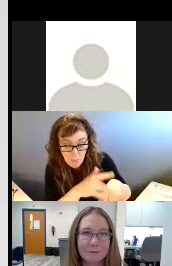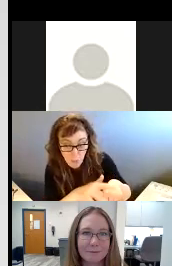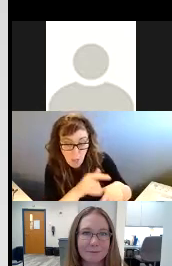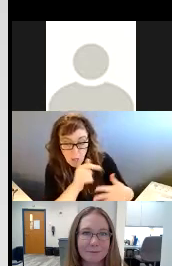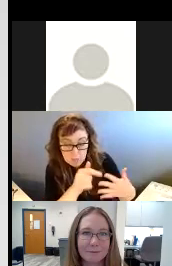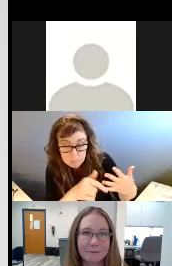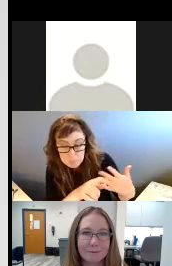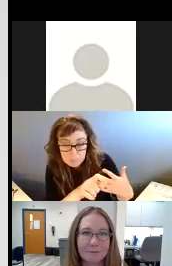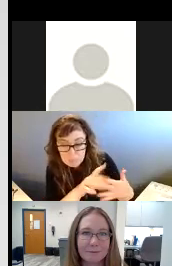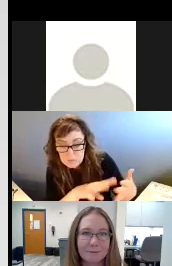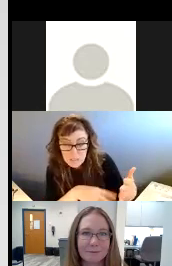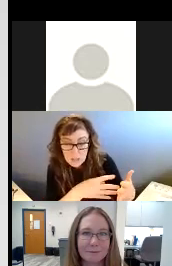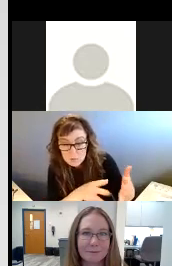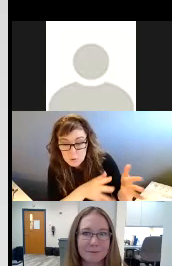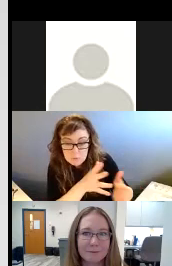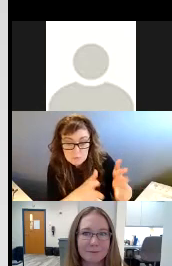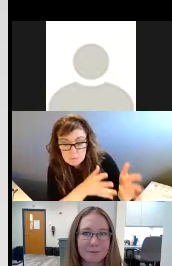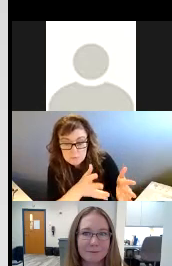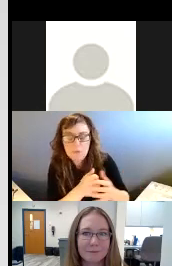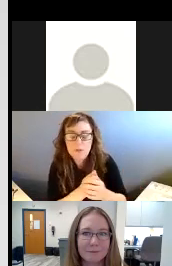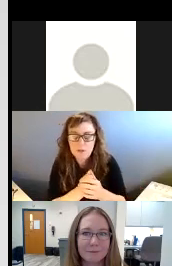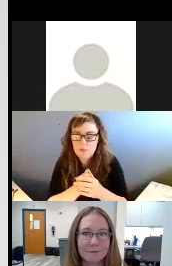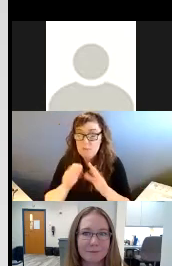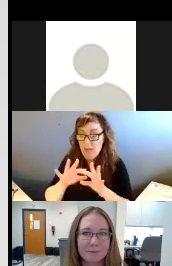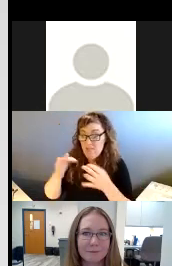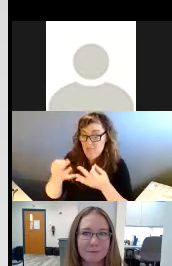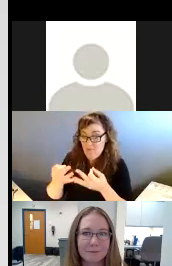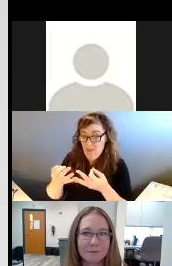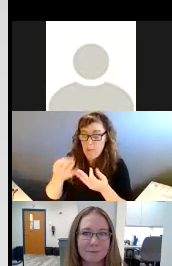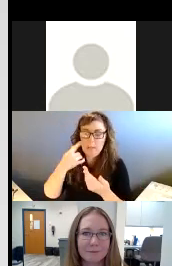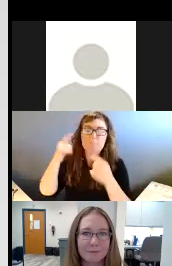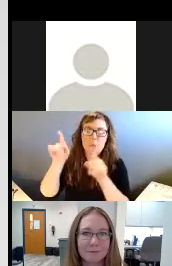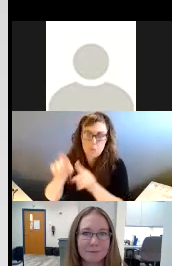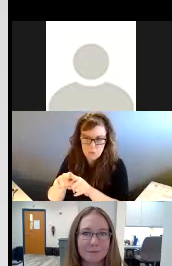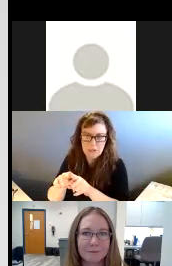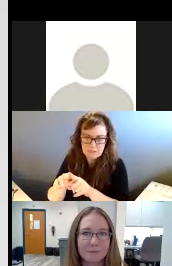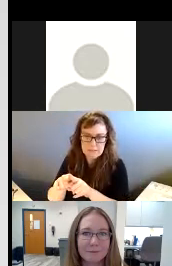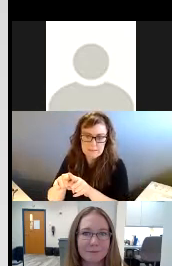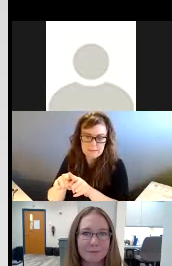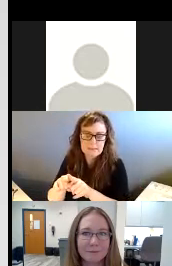THE FAMILY DOES PROVIDE A CONSENT FORM SINCE WE ARE DOING IT OVER THE INTERNET, THEY KIND OF